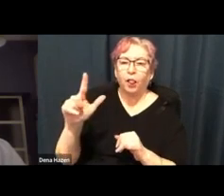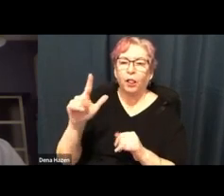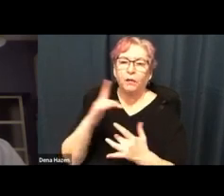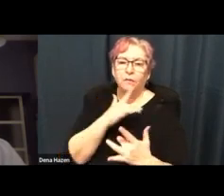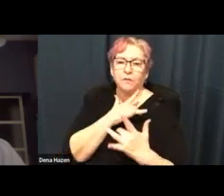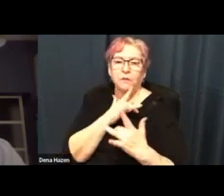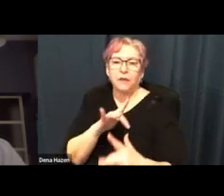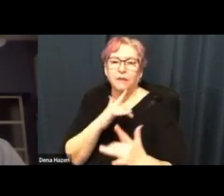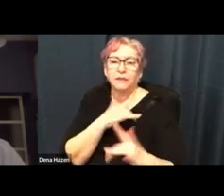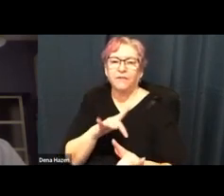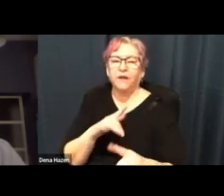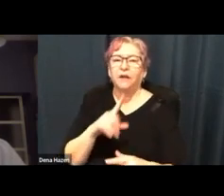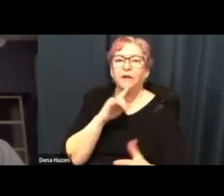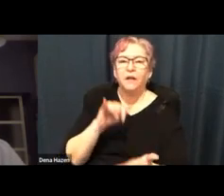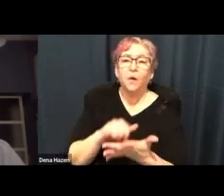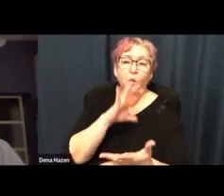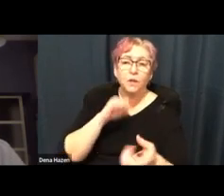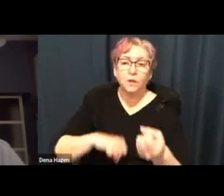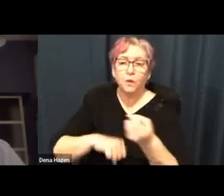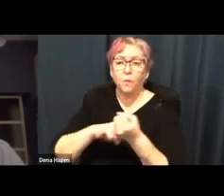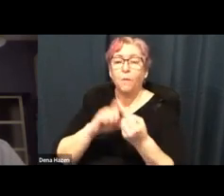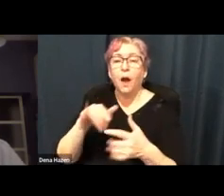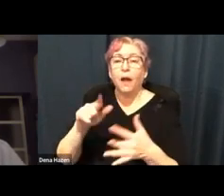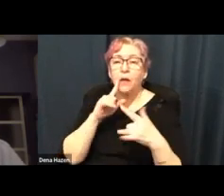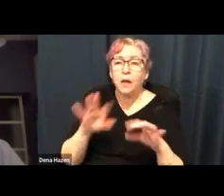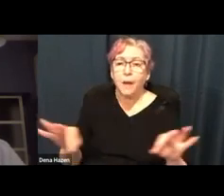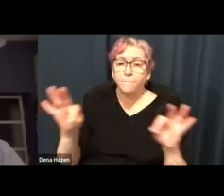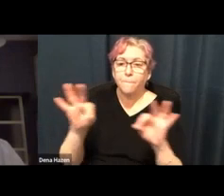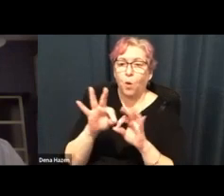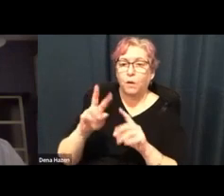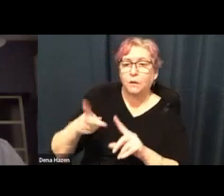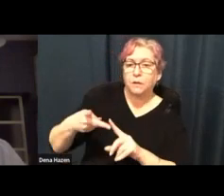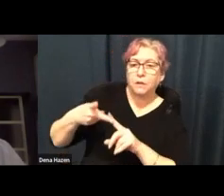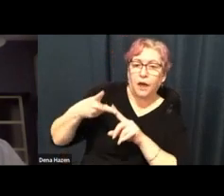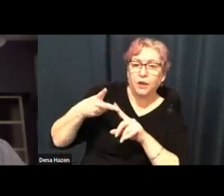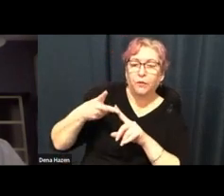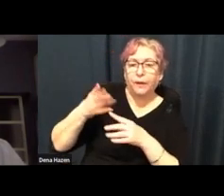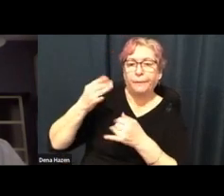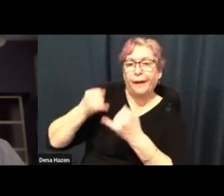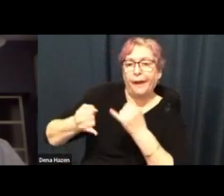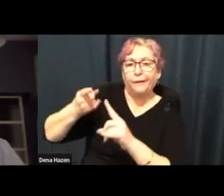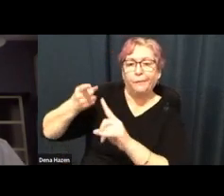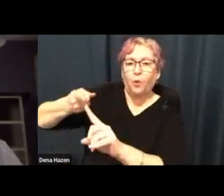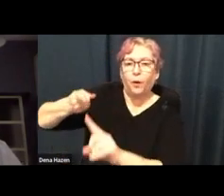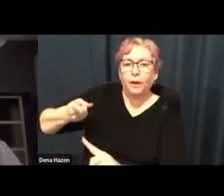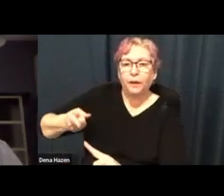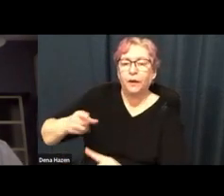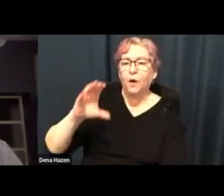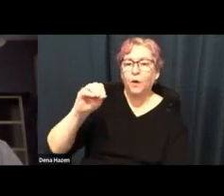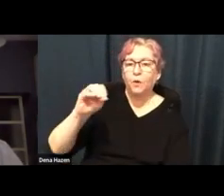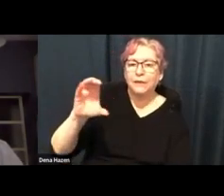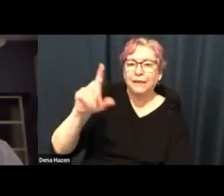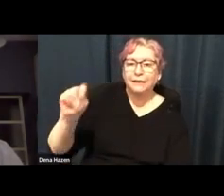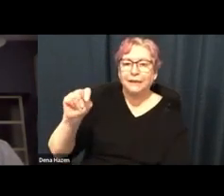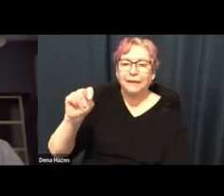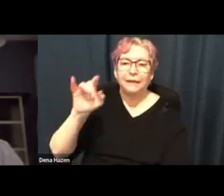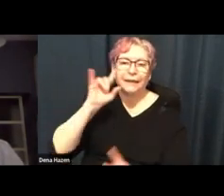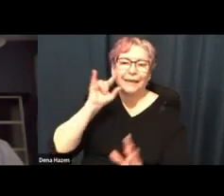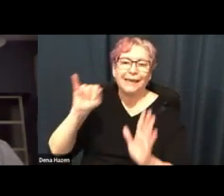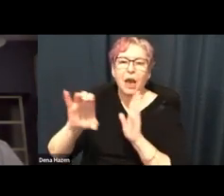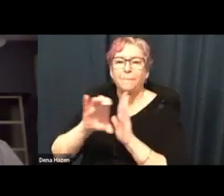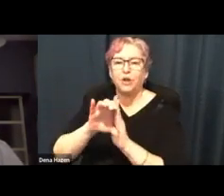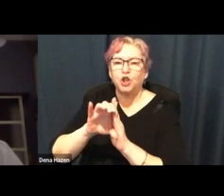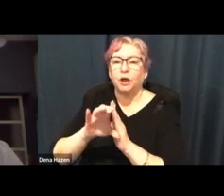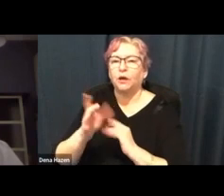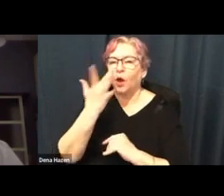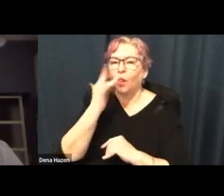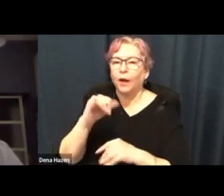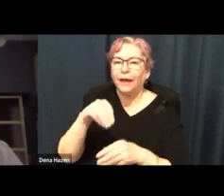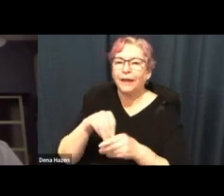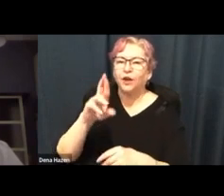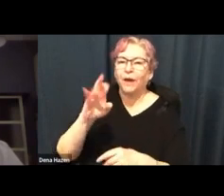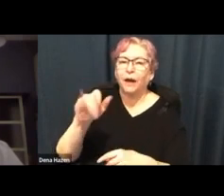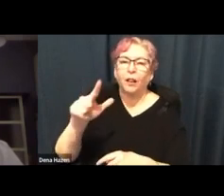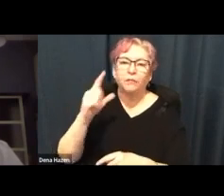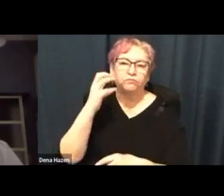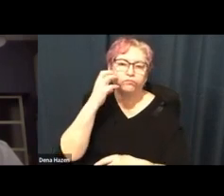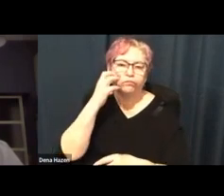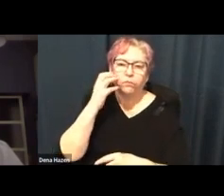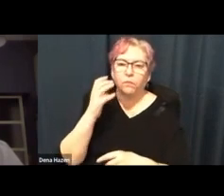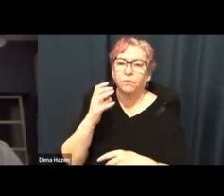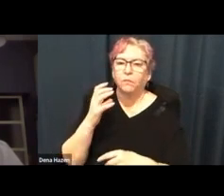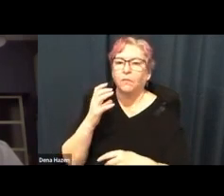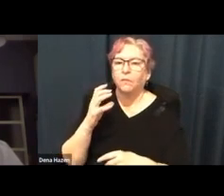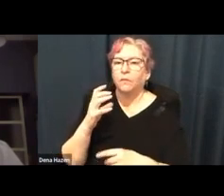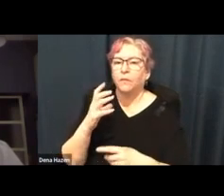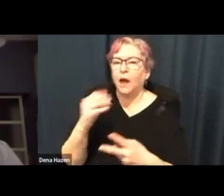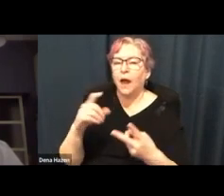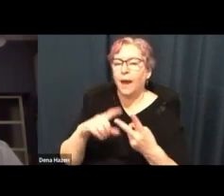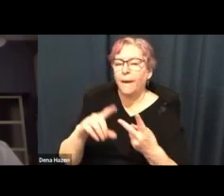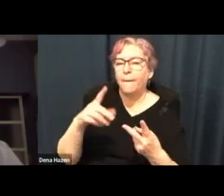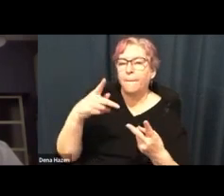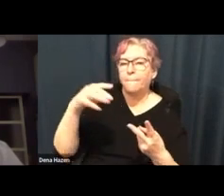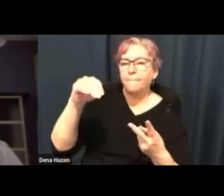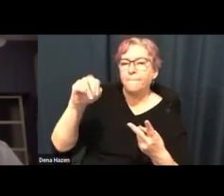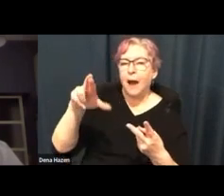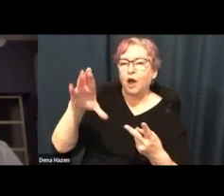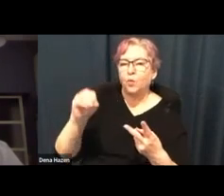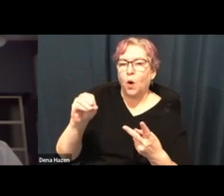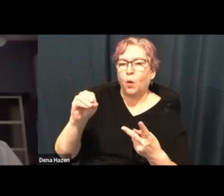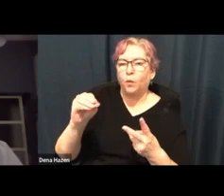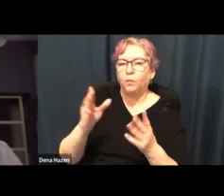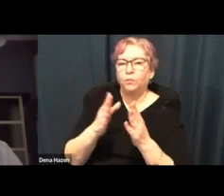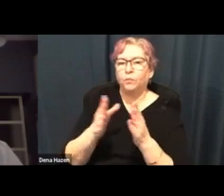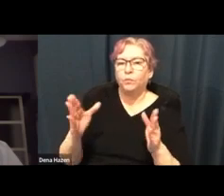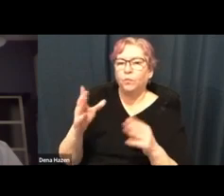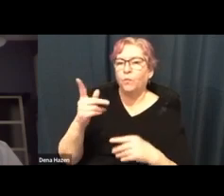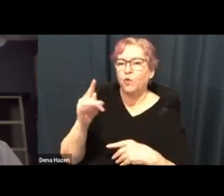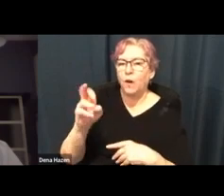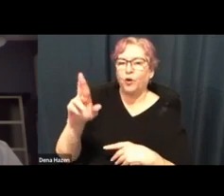and these were supported by important secondary endpoints such as OCT imaging, which looks at retinal thickness and microperimetry.